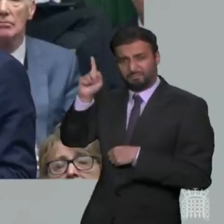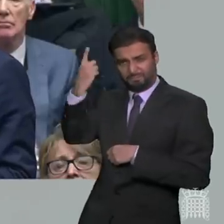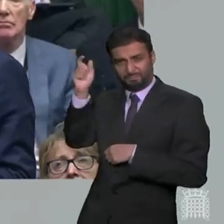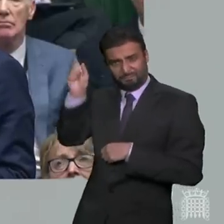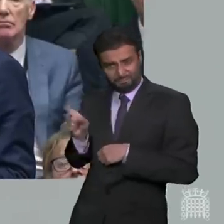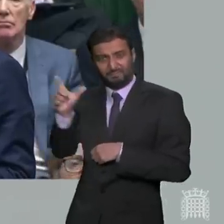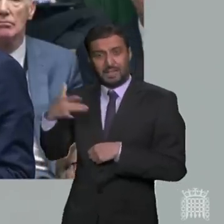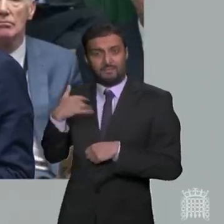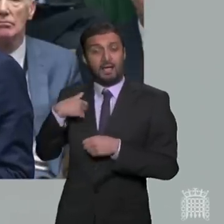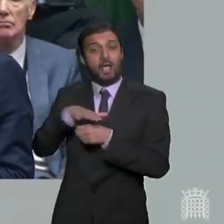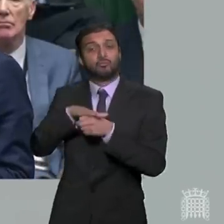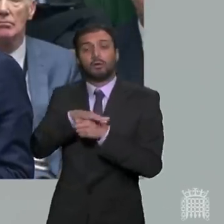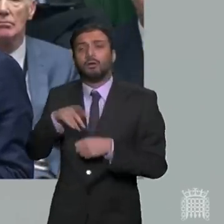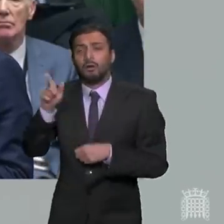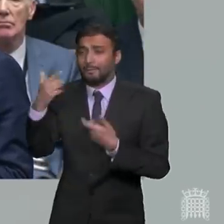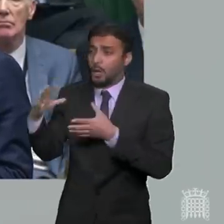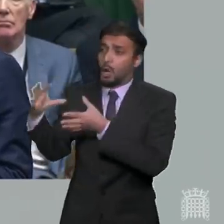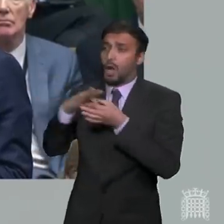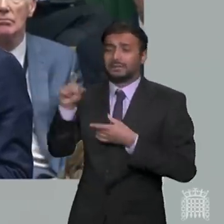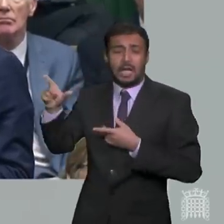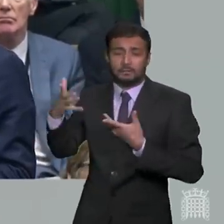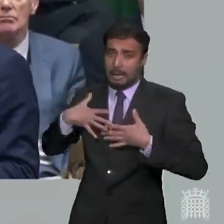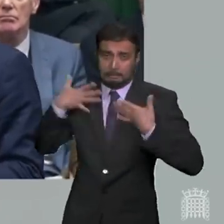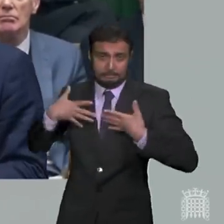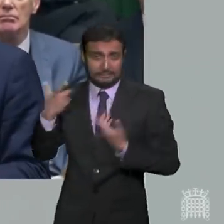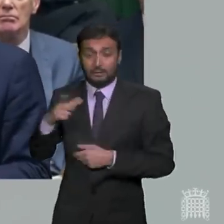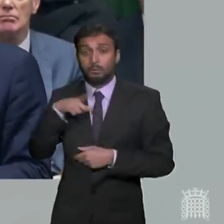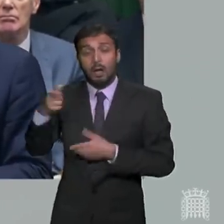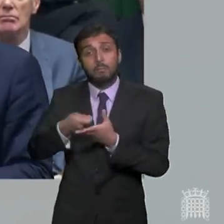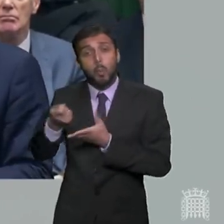Her mortgage payments have risen by £500 a month.